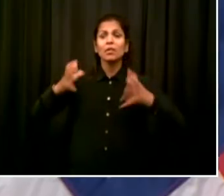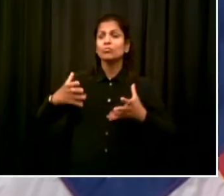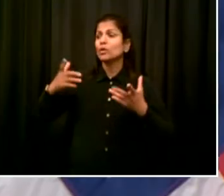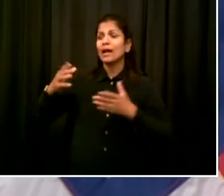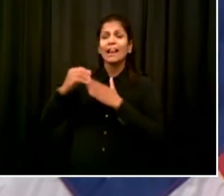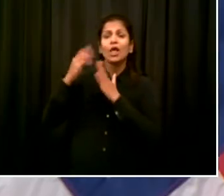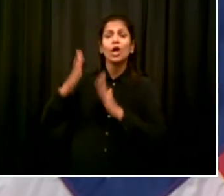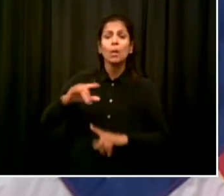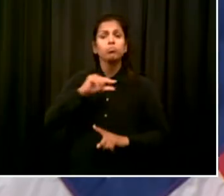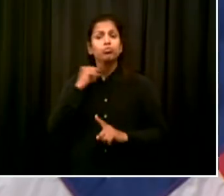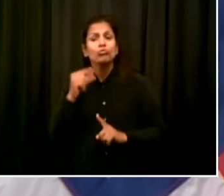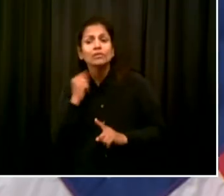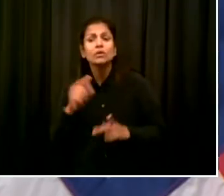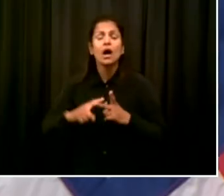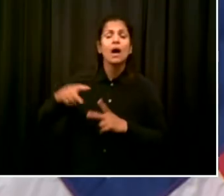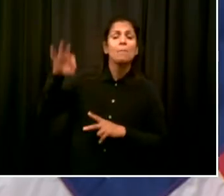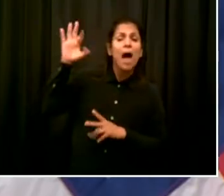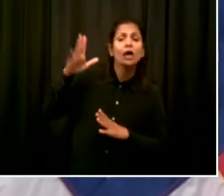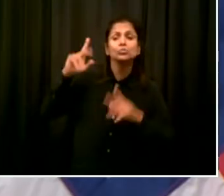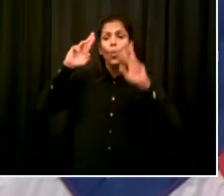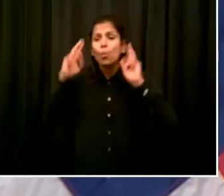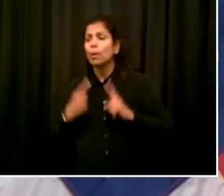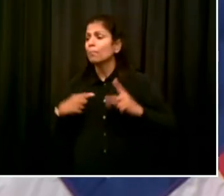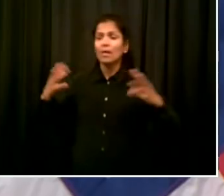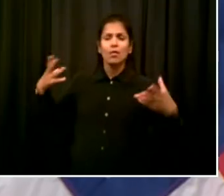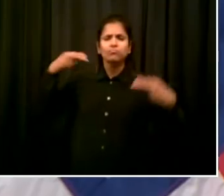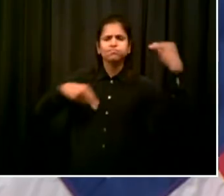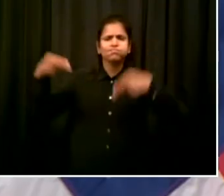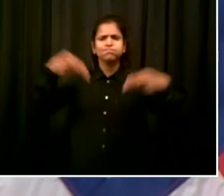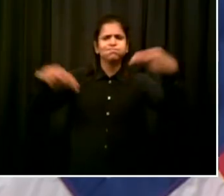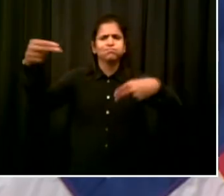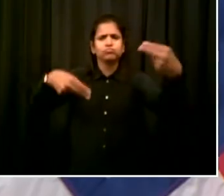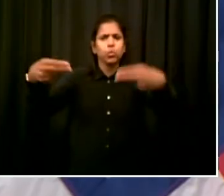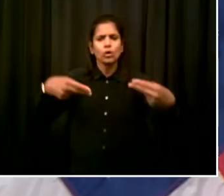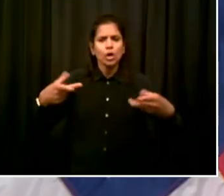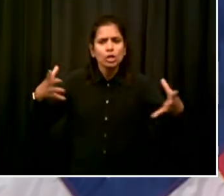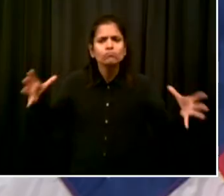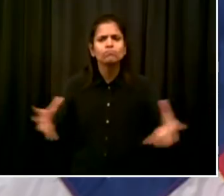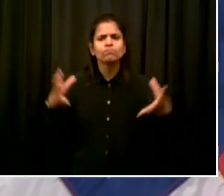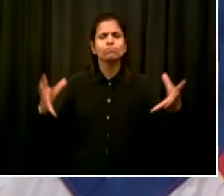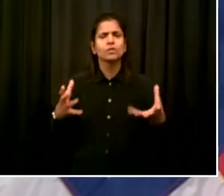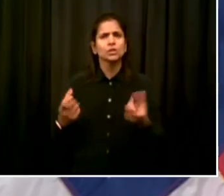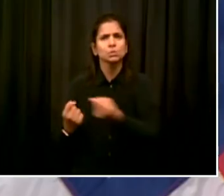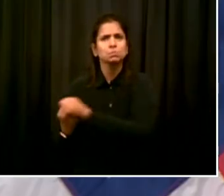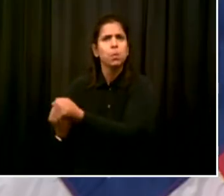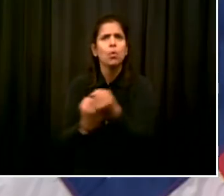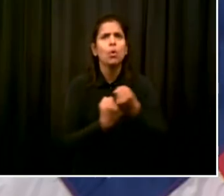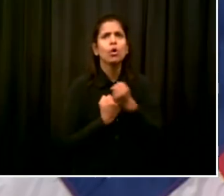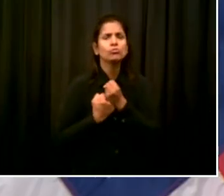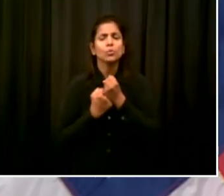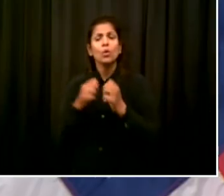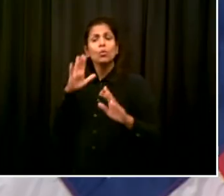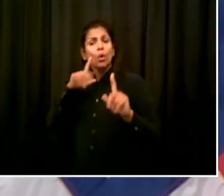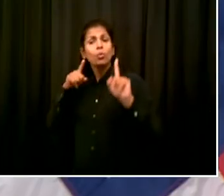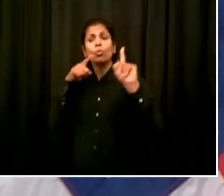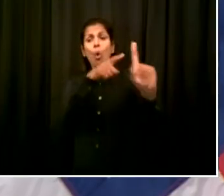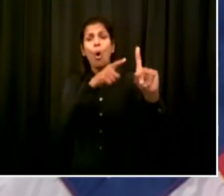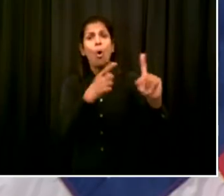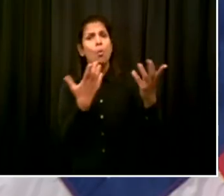WE NEED A LOT OF THINGS TO GO RIGHT. WE NEED TO GET TO A PLACE WHE RE WE POLICE THE